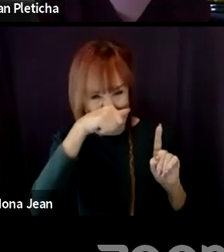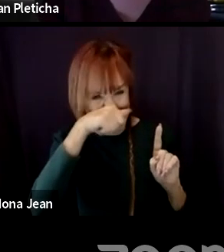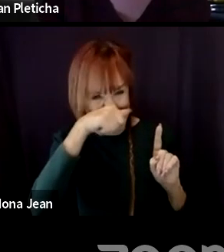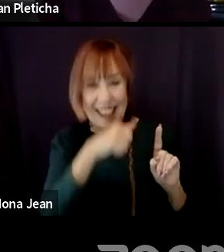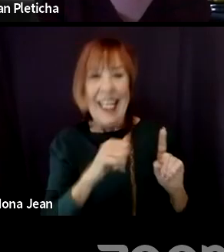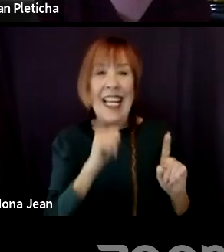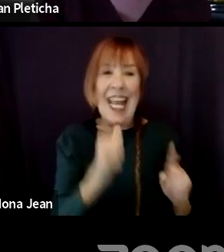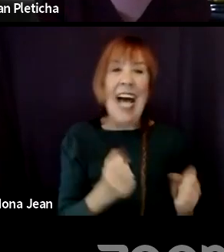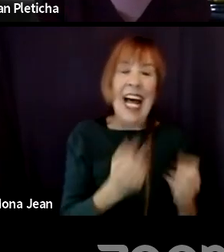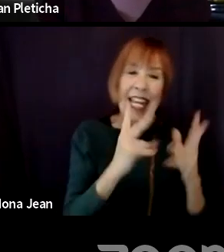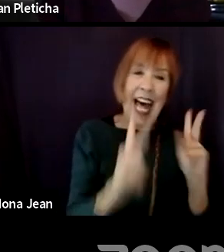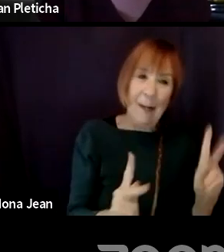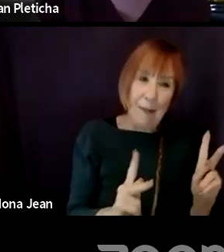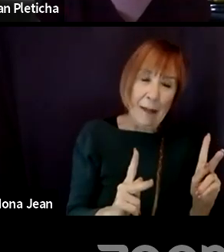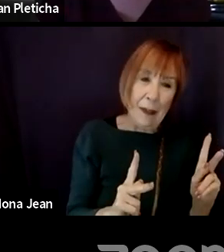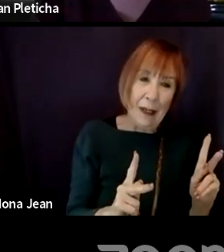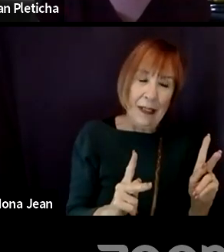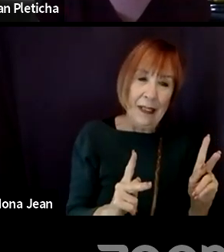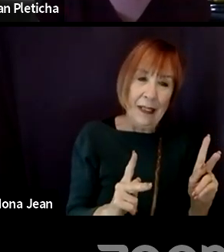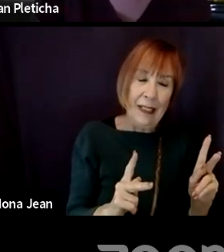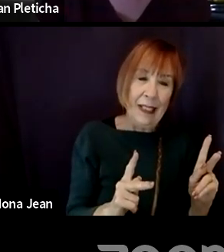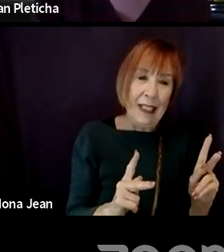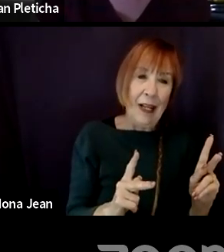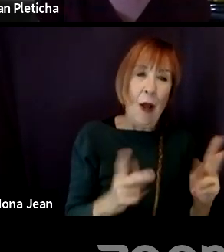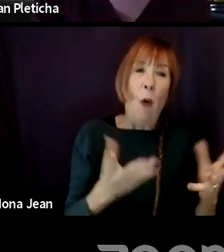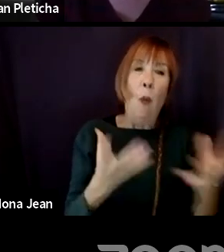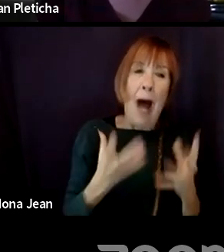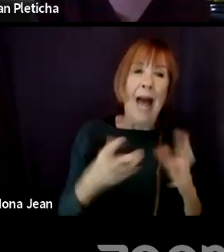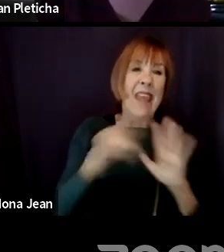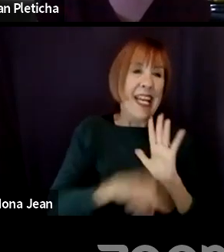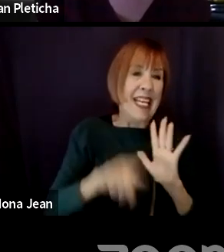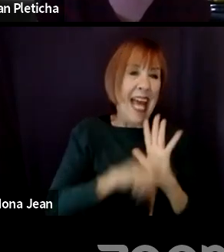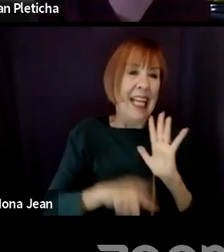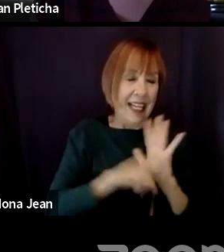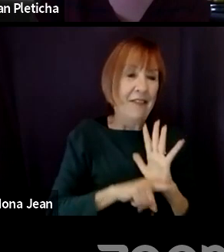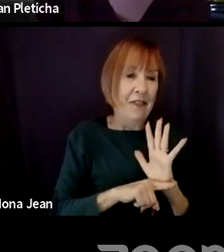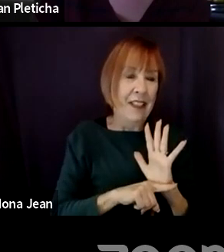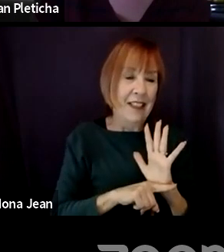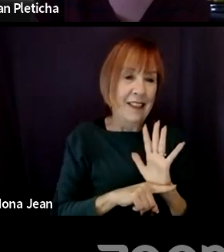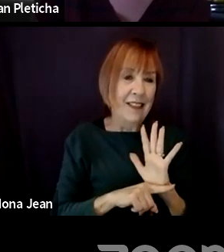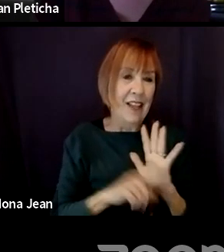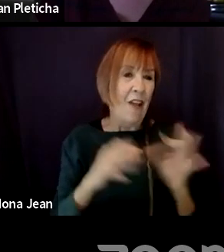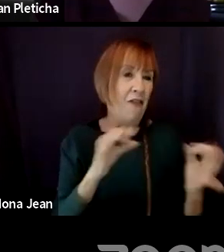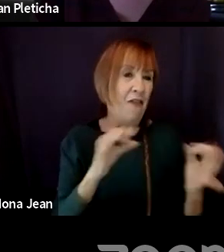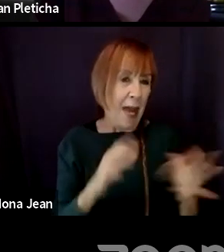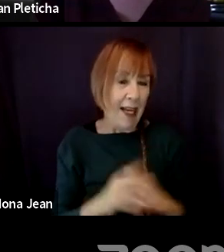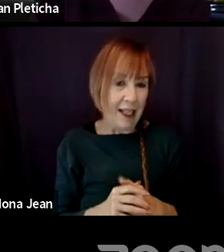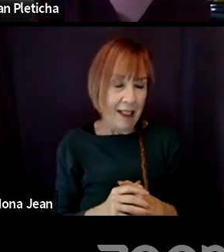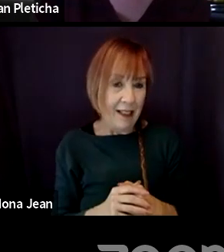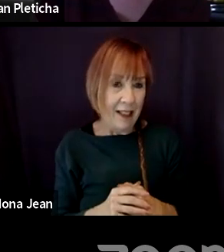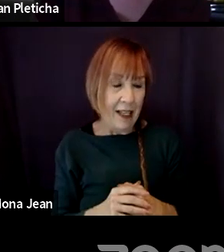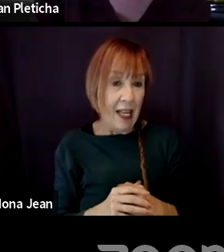dude, nobody wants to hear that ever, but I'm the type of person if I say I'm gonna read a script, I will literally read the script